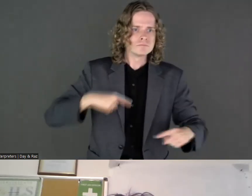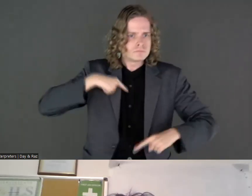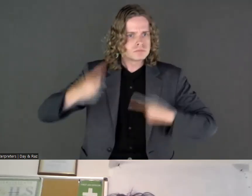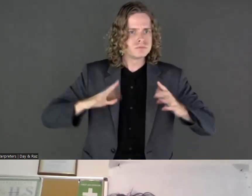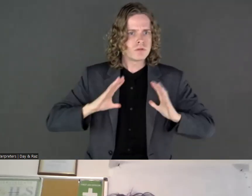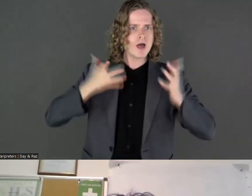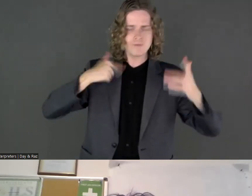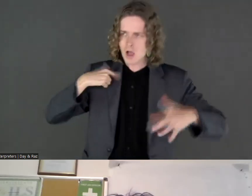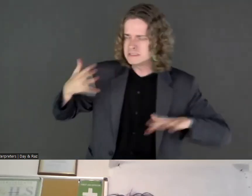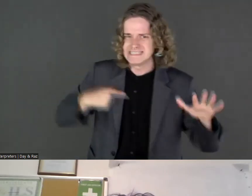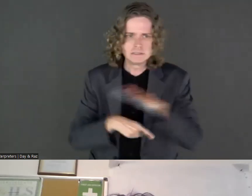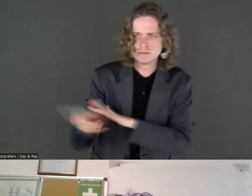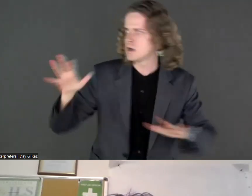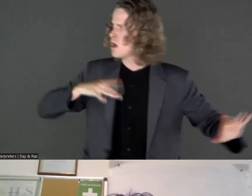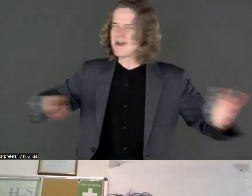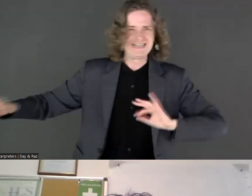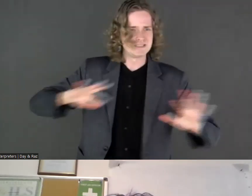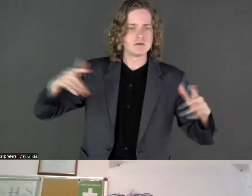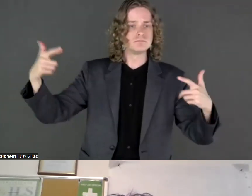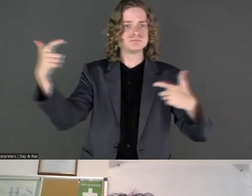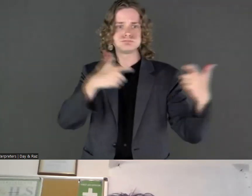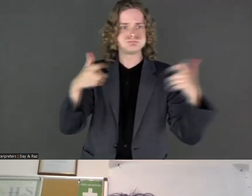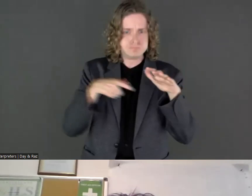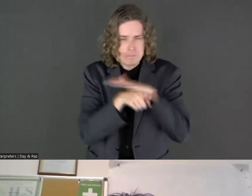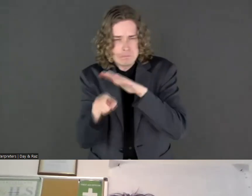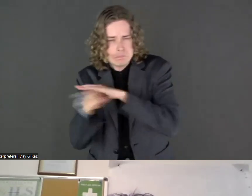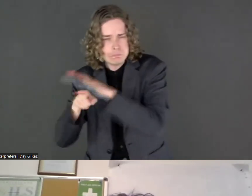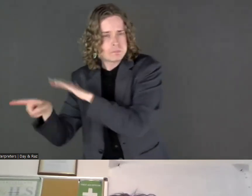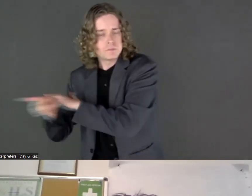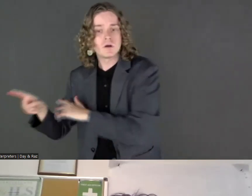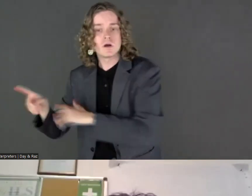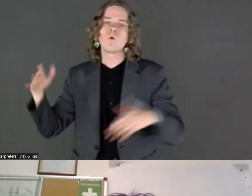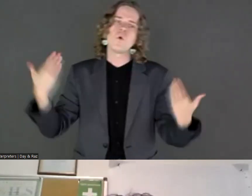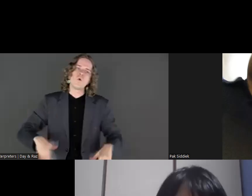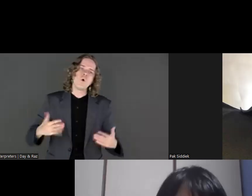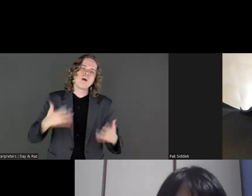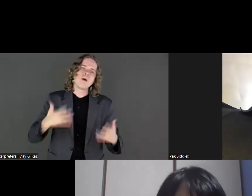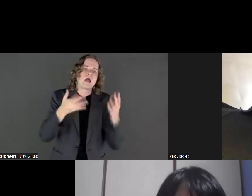elderly, we had a lot of challenges. And I'm sure you know that apart from the war,